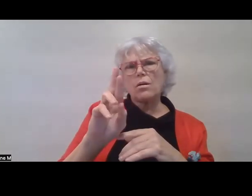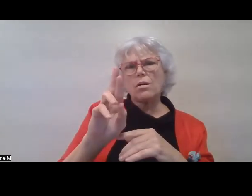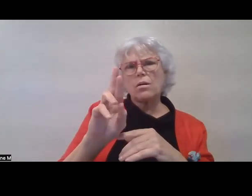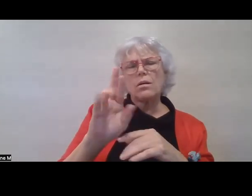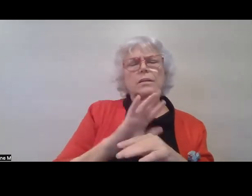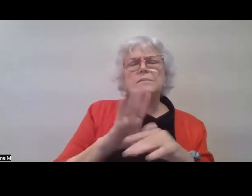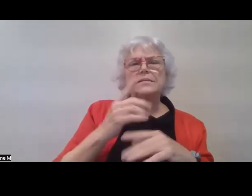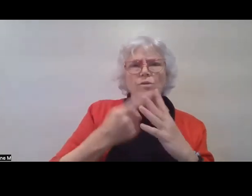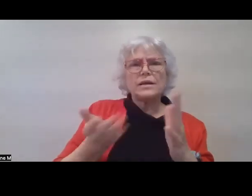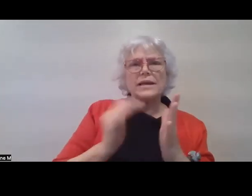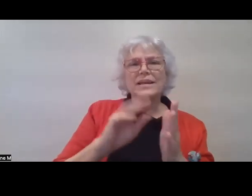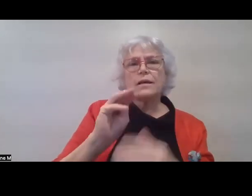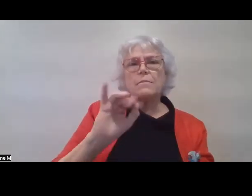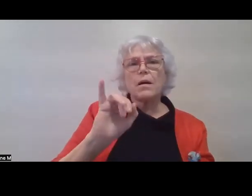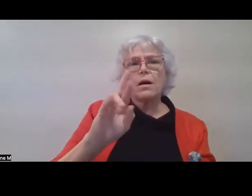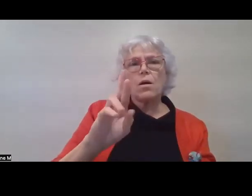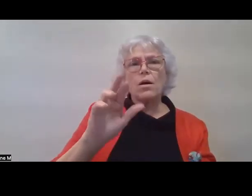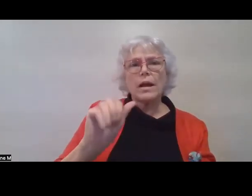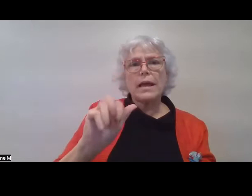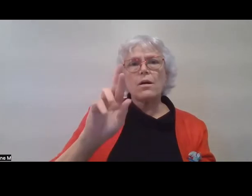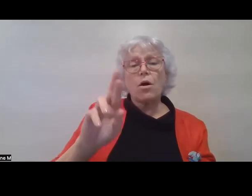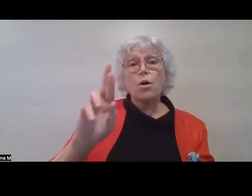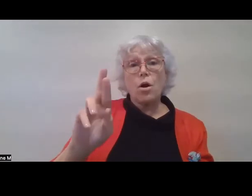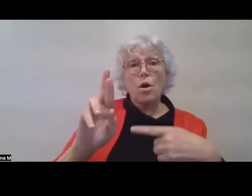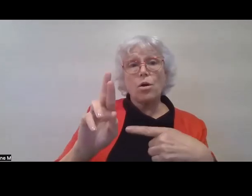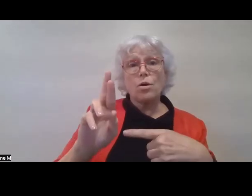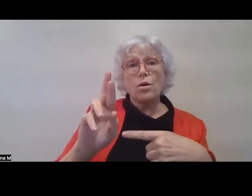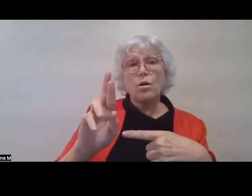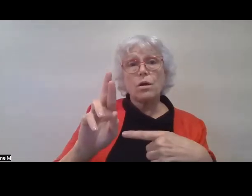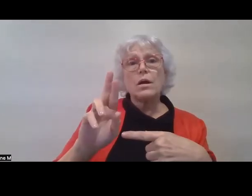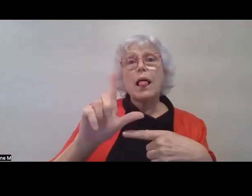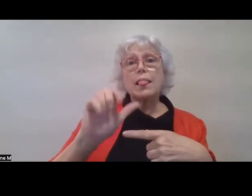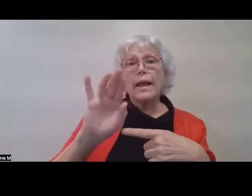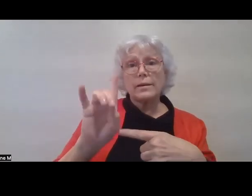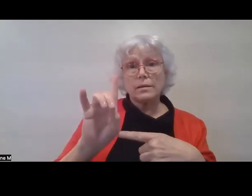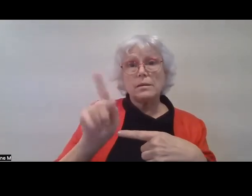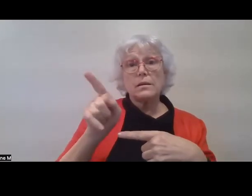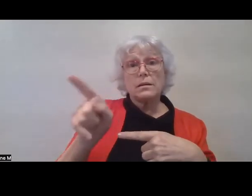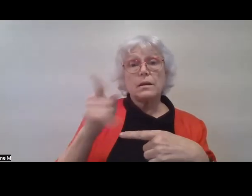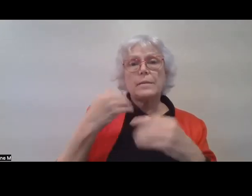that's M-I-R-A-R-R -- lands had over 200 spills,